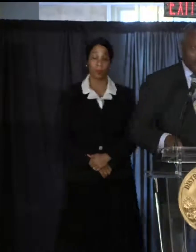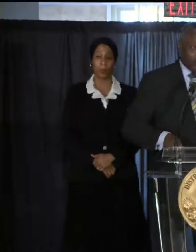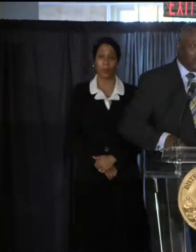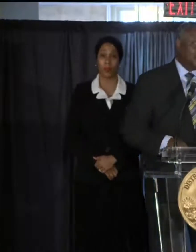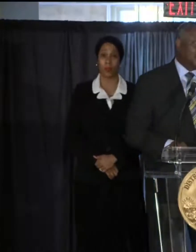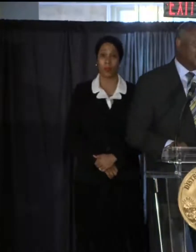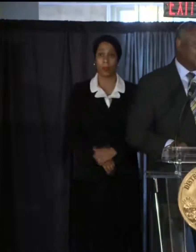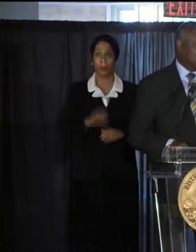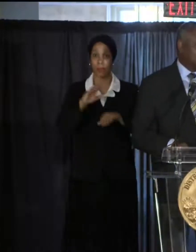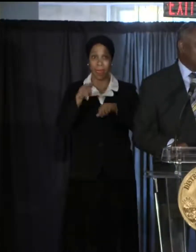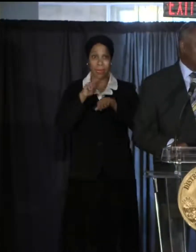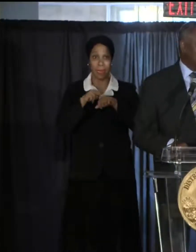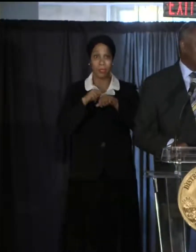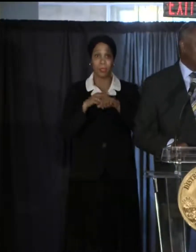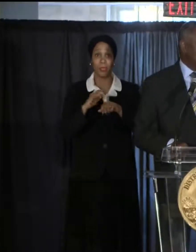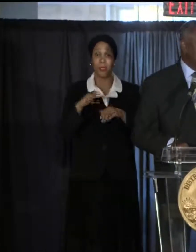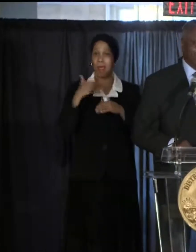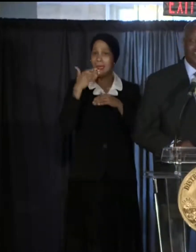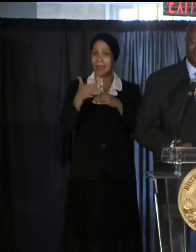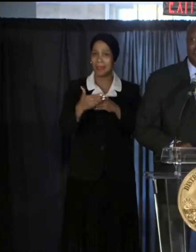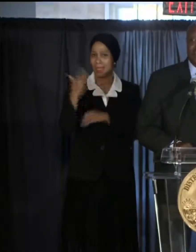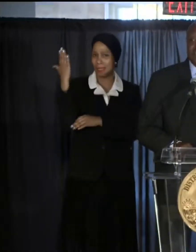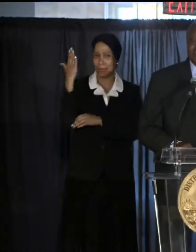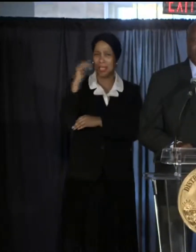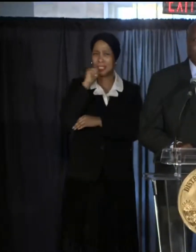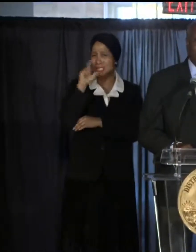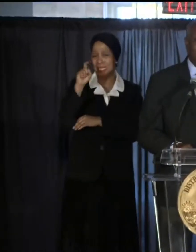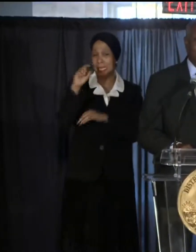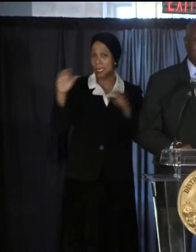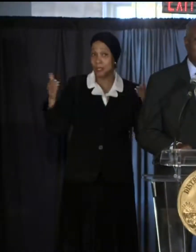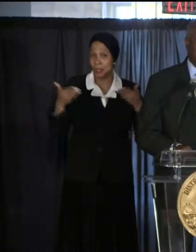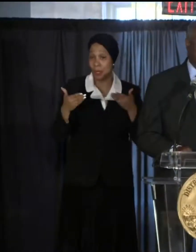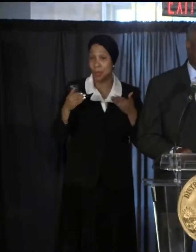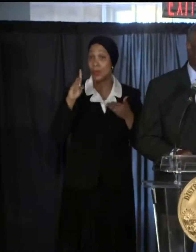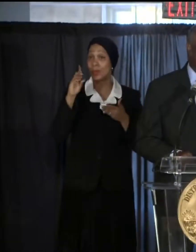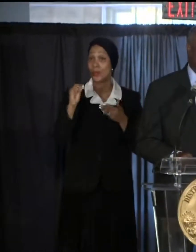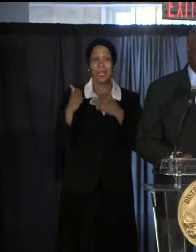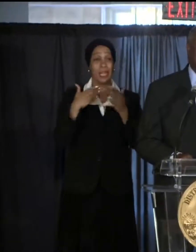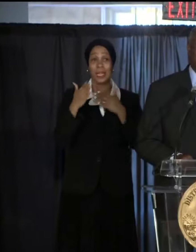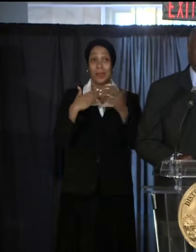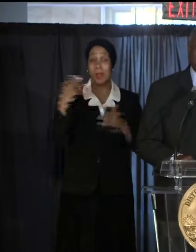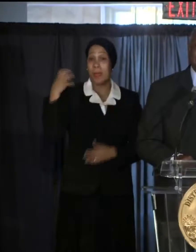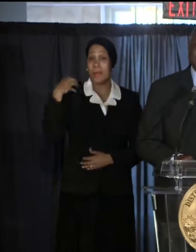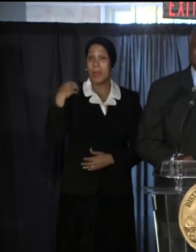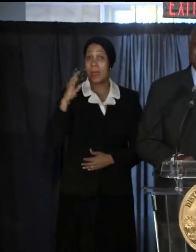AND OF COURSE OUR NEXT SPEAKER NEEDS NO INTRODUCTION BUT WE'RE GOING TO DO IT ANYWAY. IT IS MAYOR BOWSER AND SHE HAS